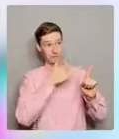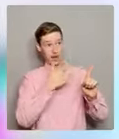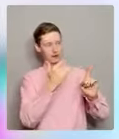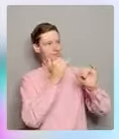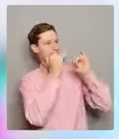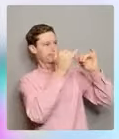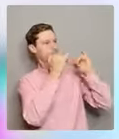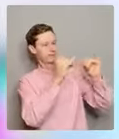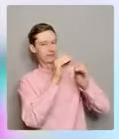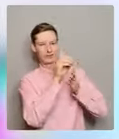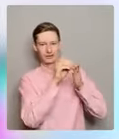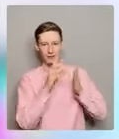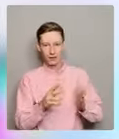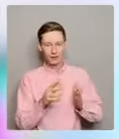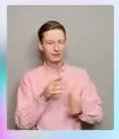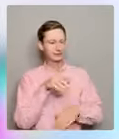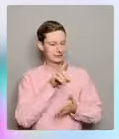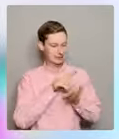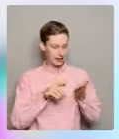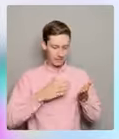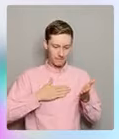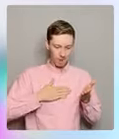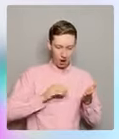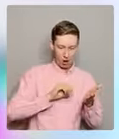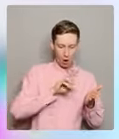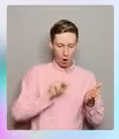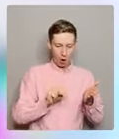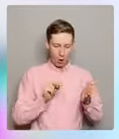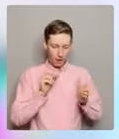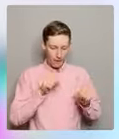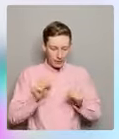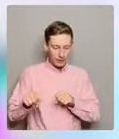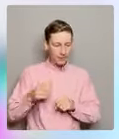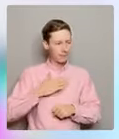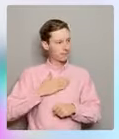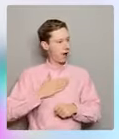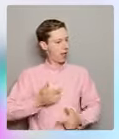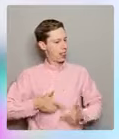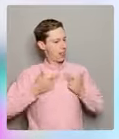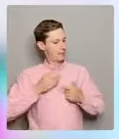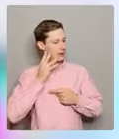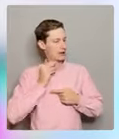Usually that type reflects the developers themselves, right? Designing for their own abilities, and their own lived experiences.